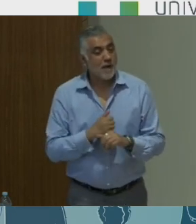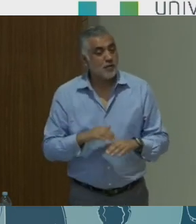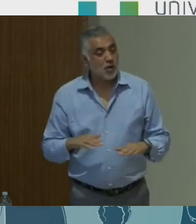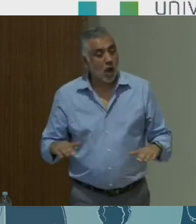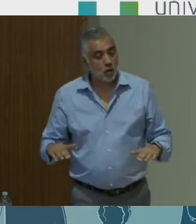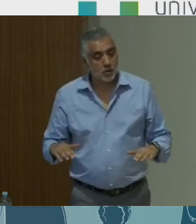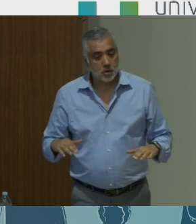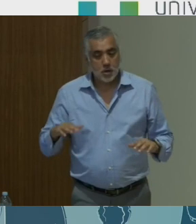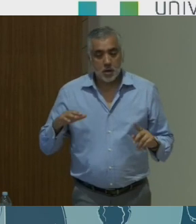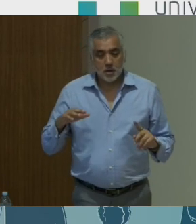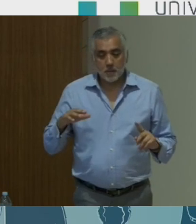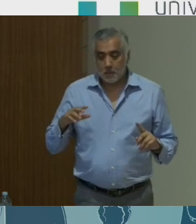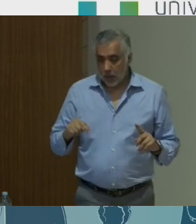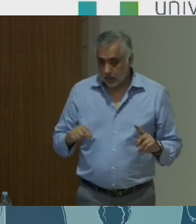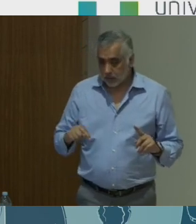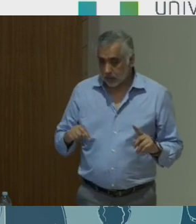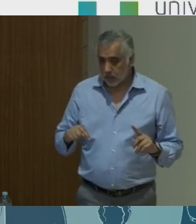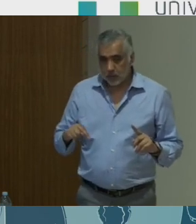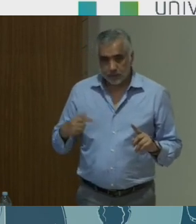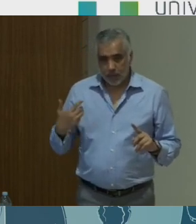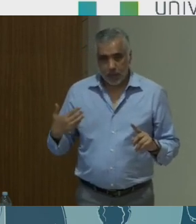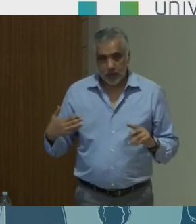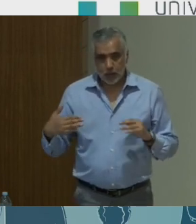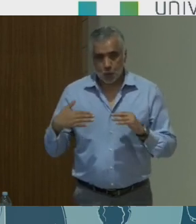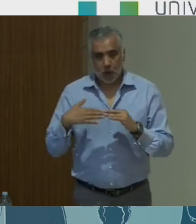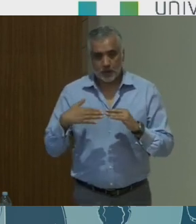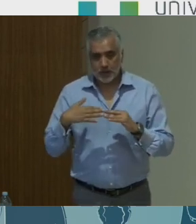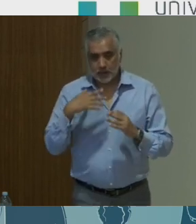But that notion of equality does not help.